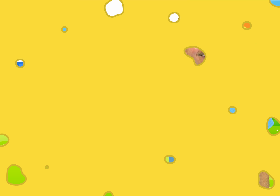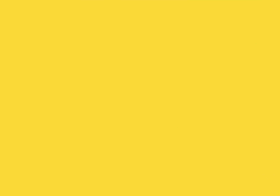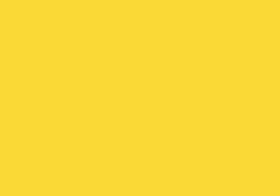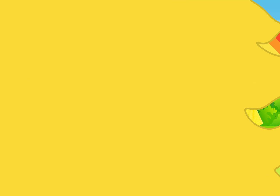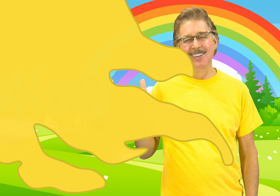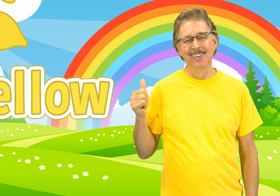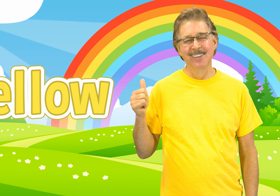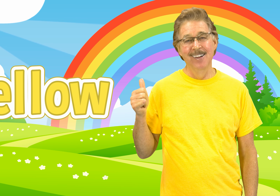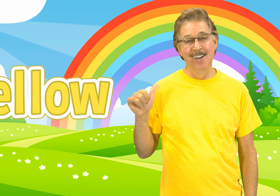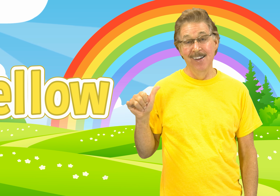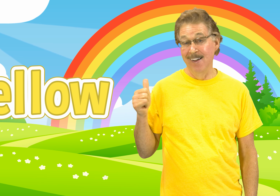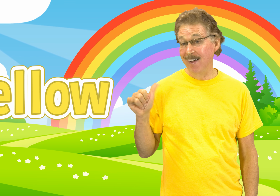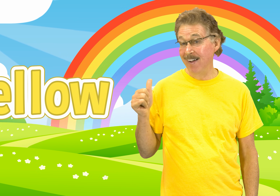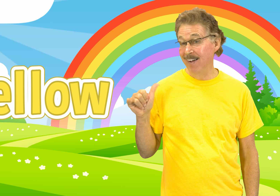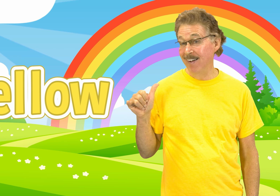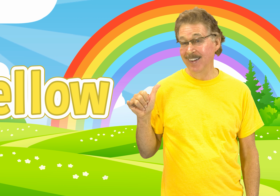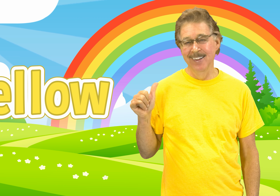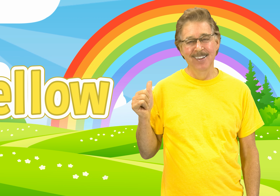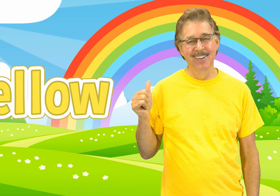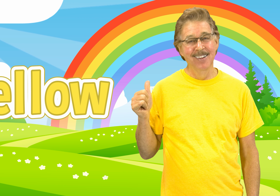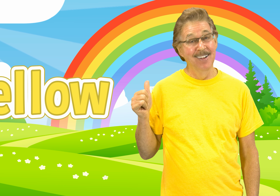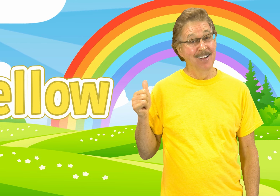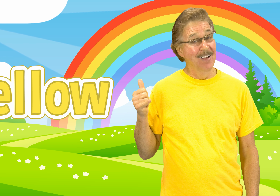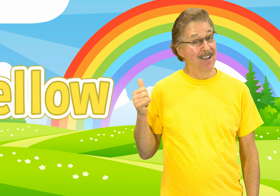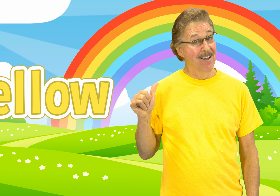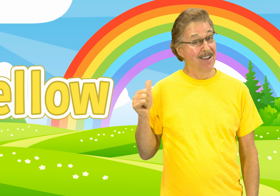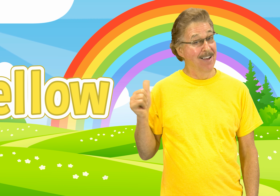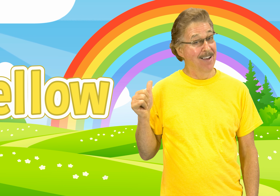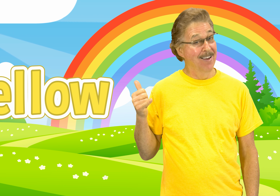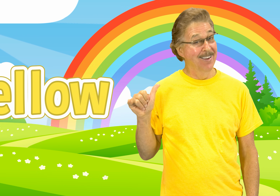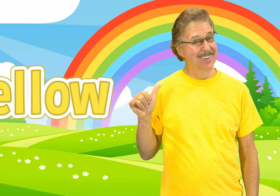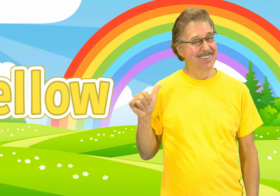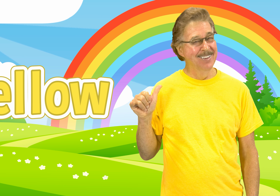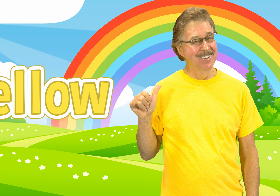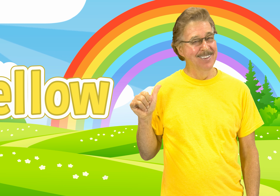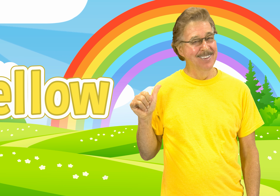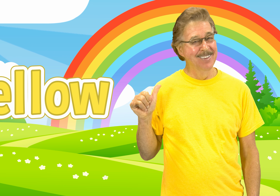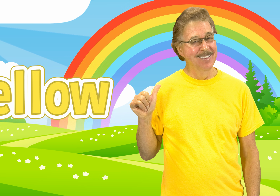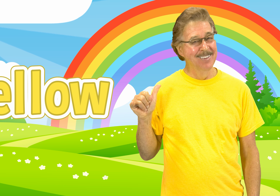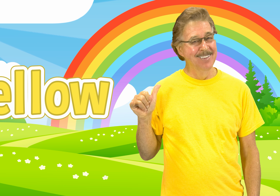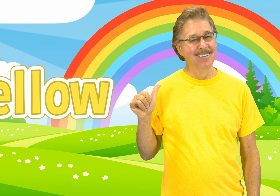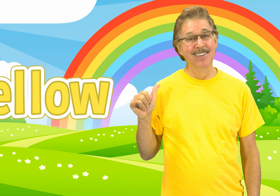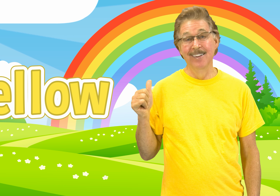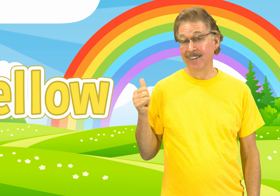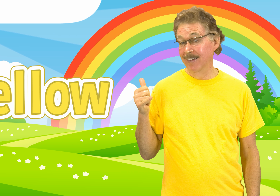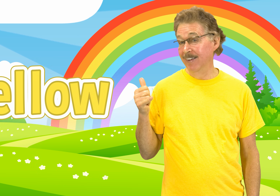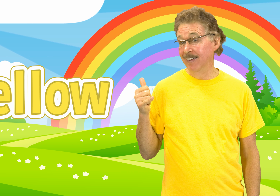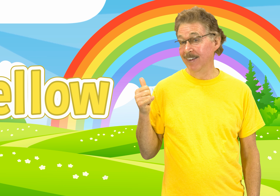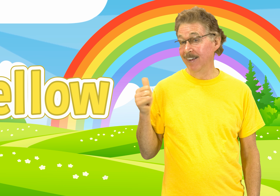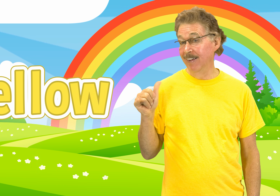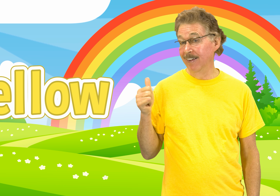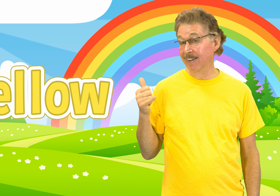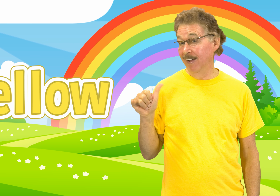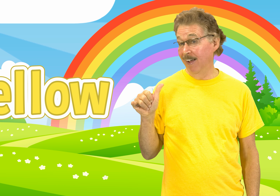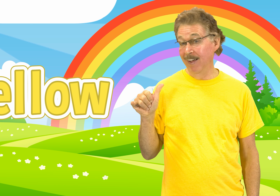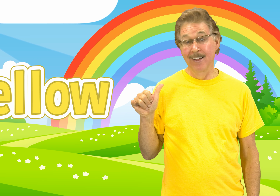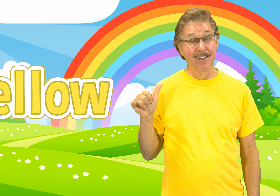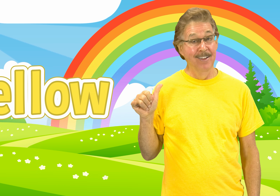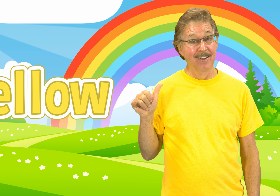Yellow This is the sign for yellow